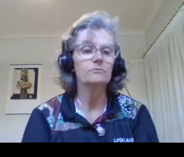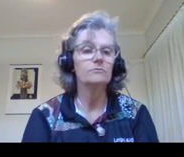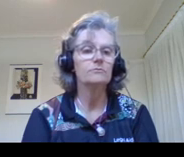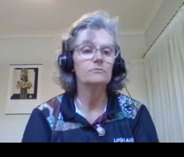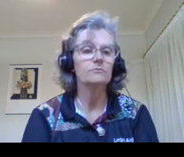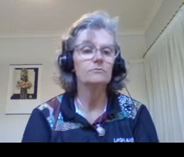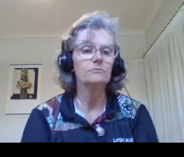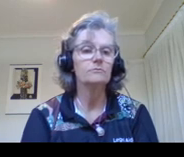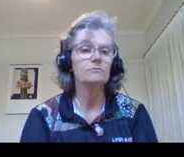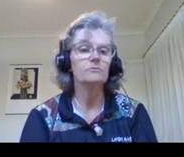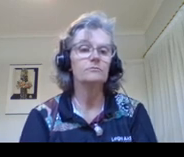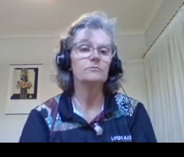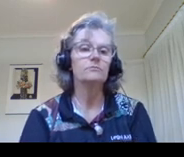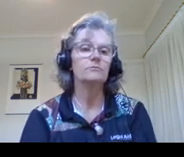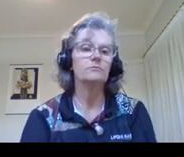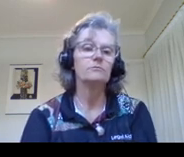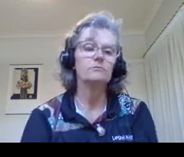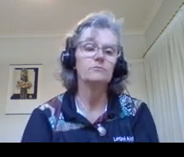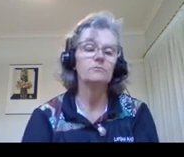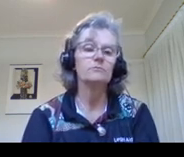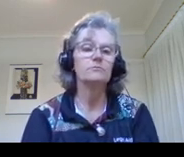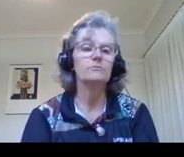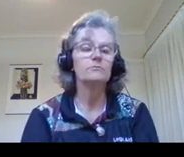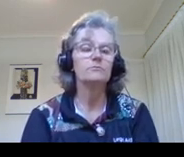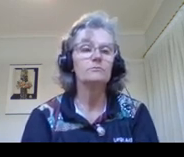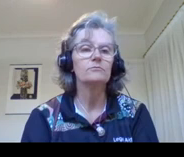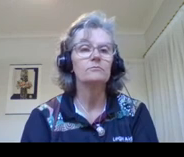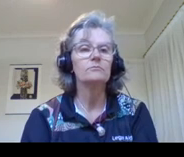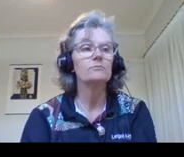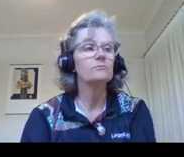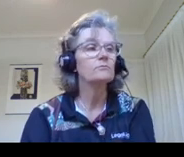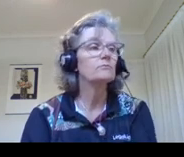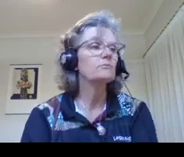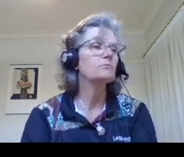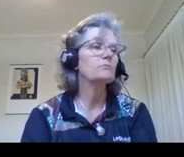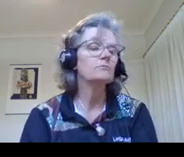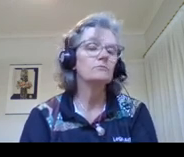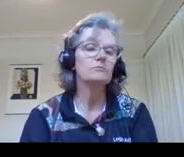ask the bank to put any further transactions on hold you can lock credit cards and debit cards